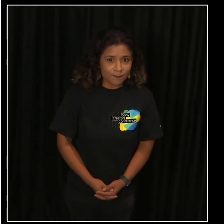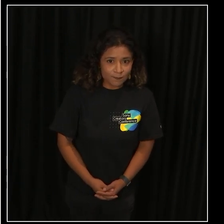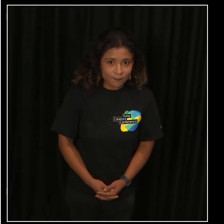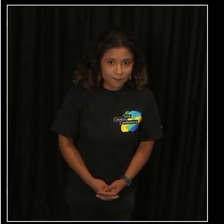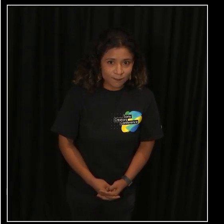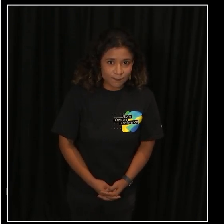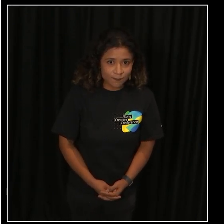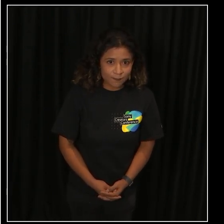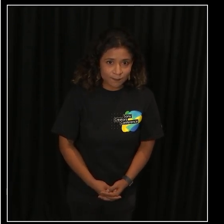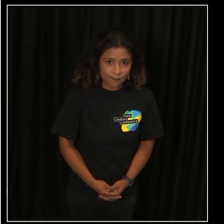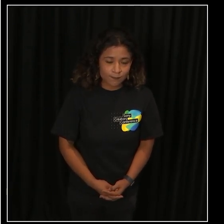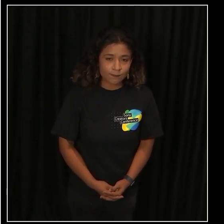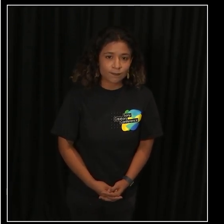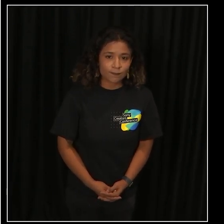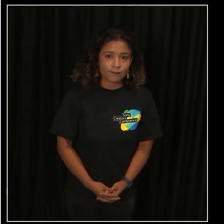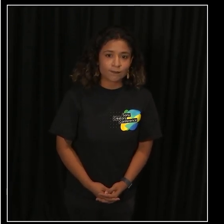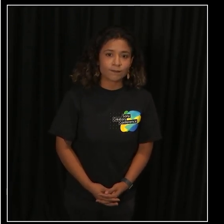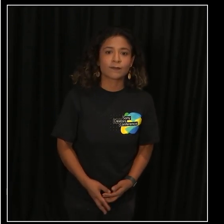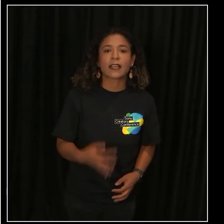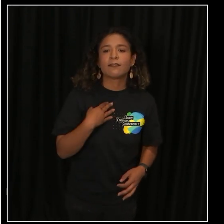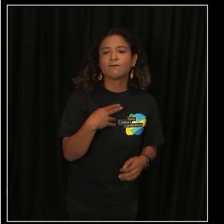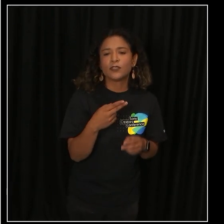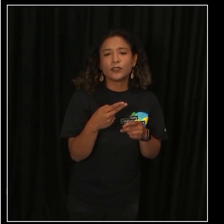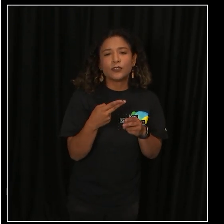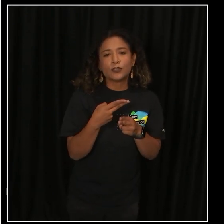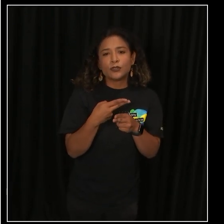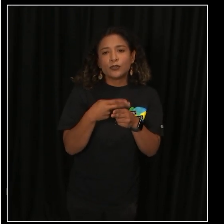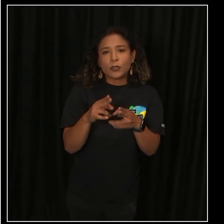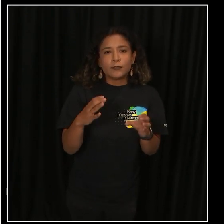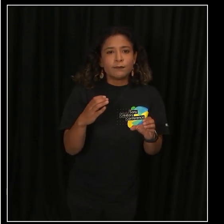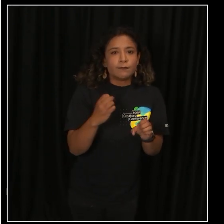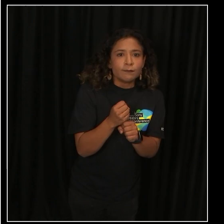I’ll begin with the brief description of the ray tracing API in PSR.